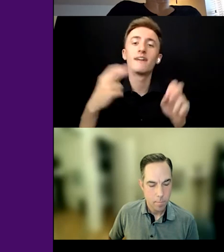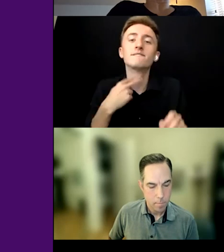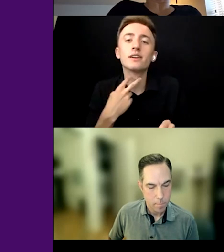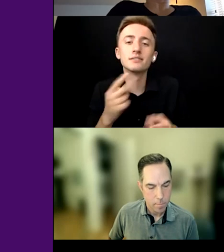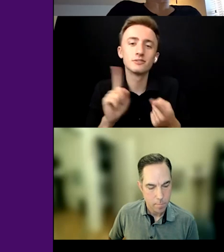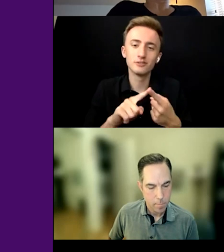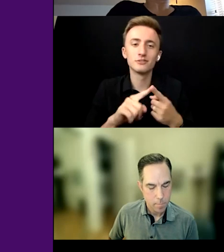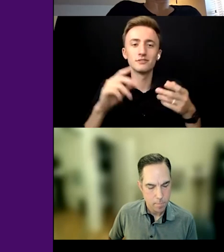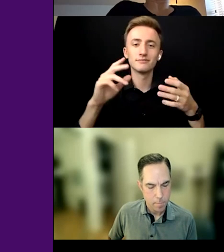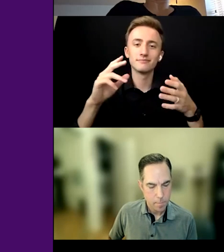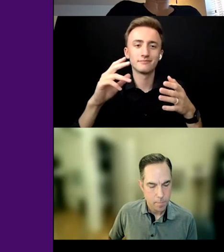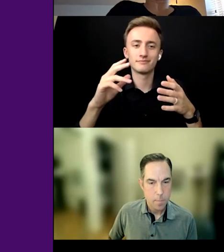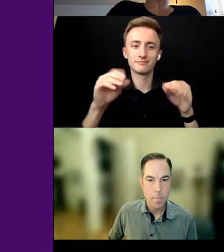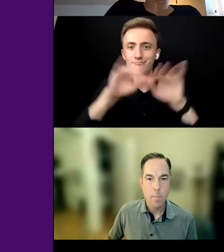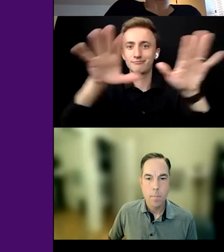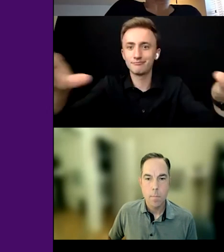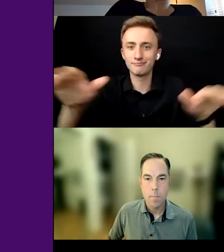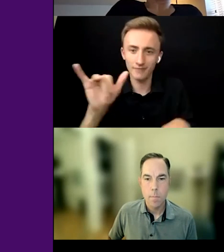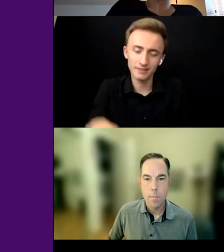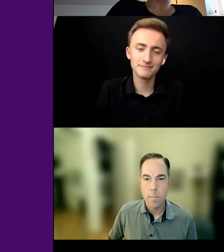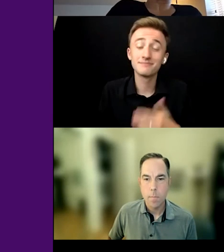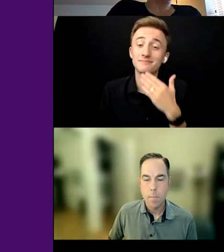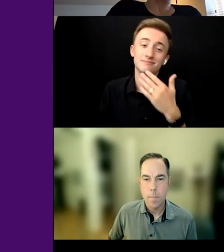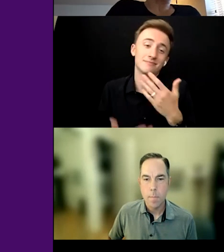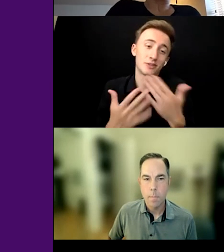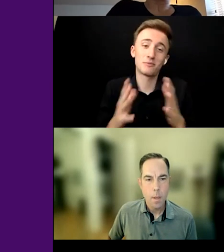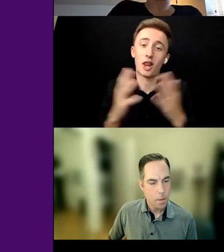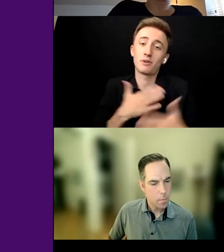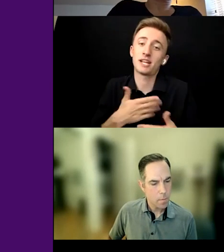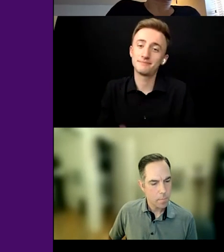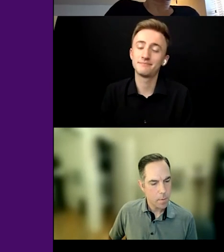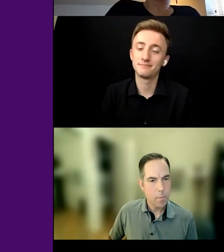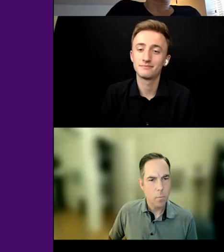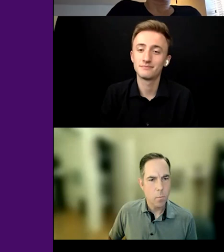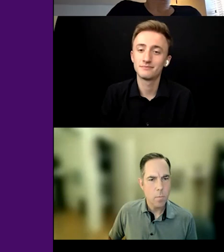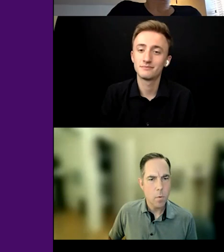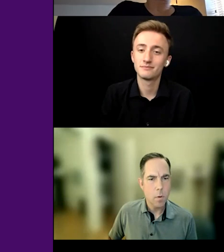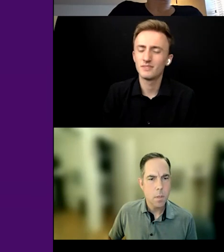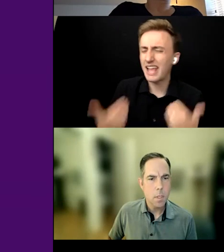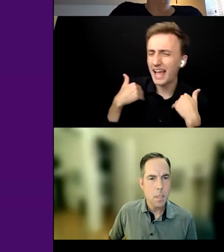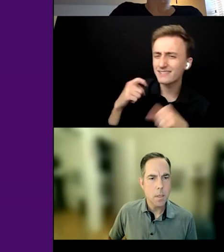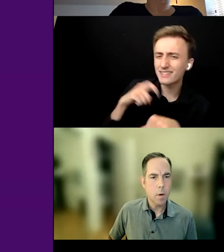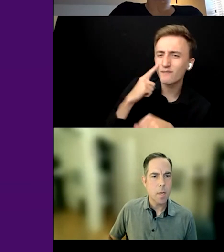and the comments. That would be much appreciated. >> Rob: I think we have time for one more. Robert